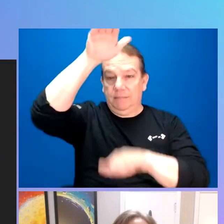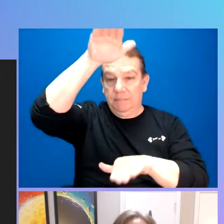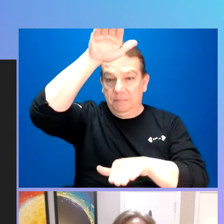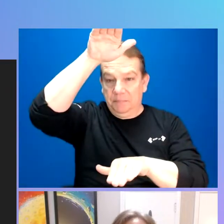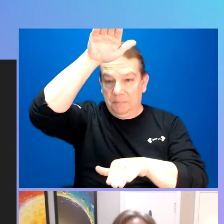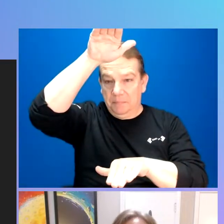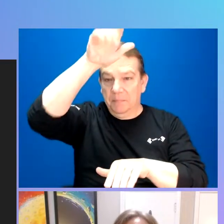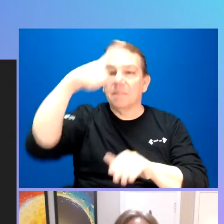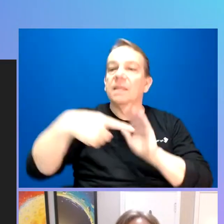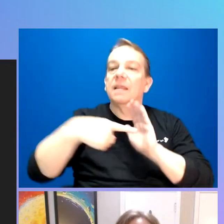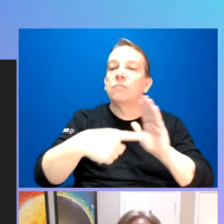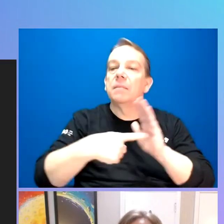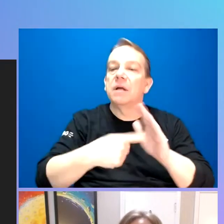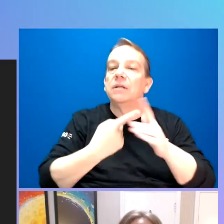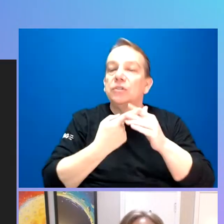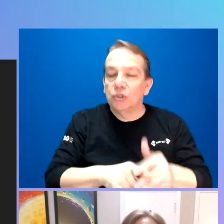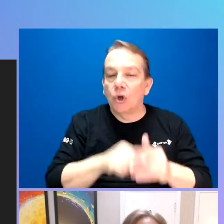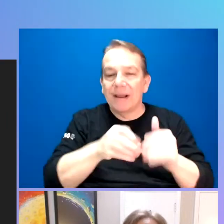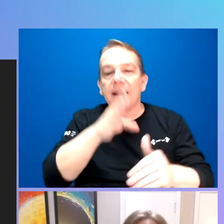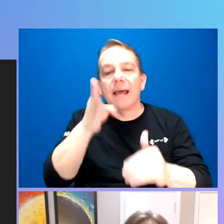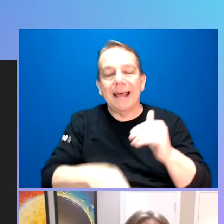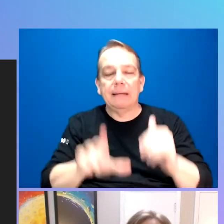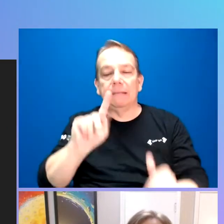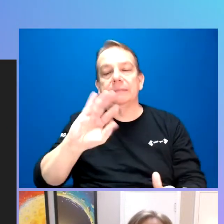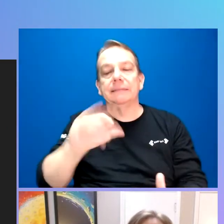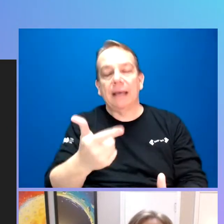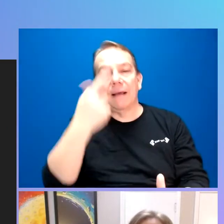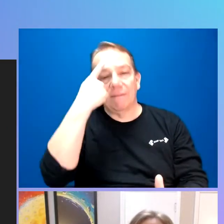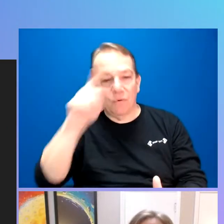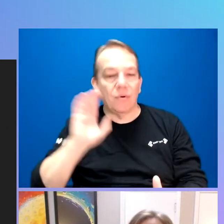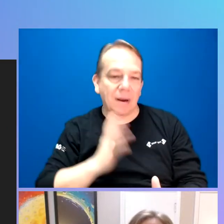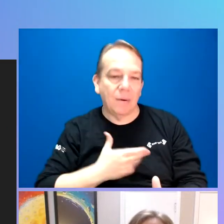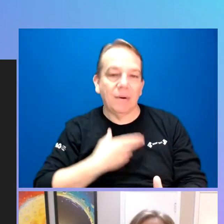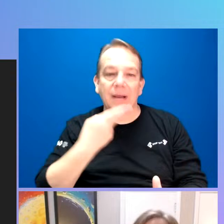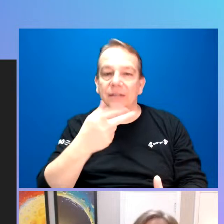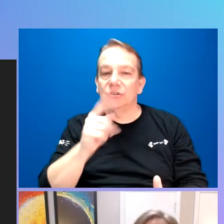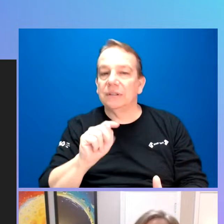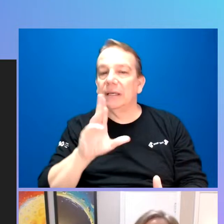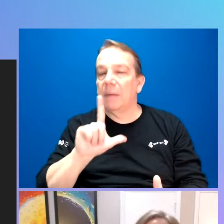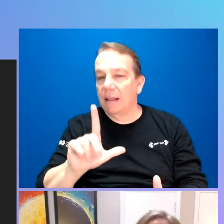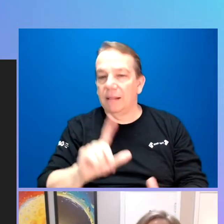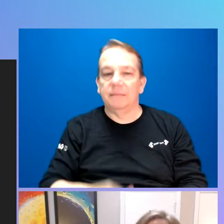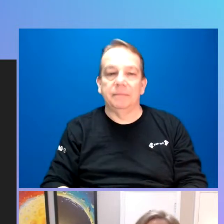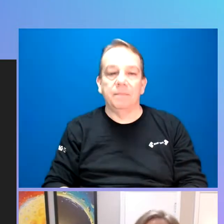represent the start and end tag for our unordered list element,